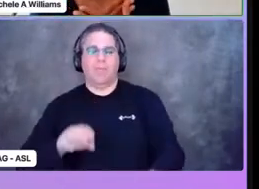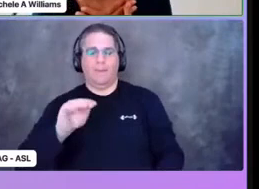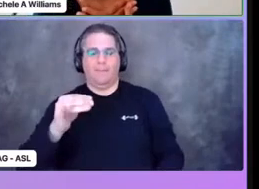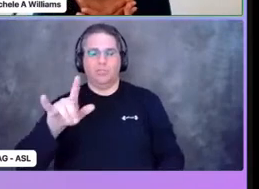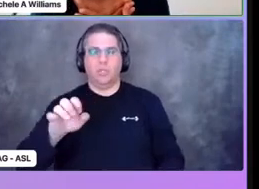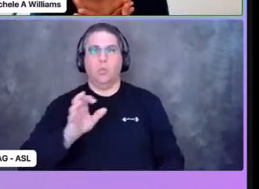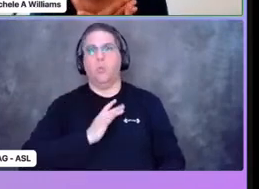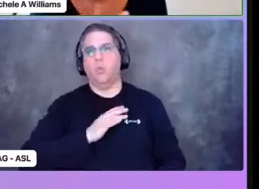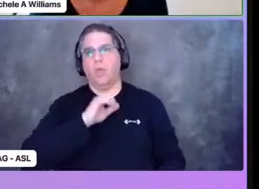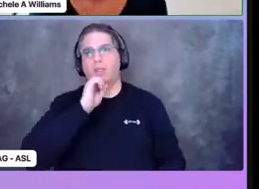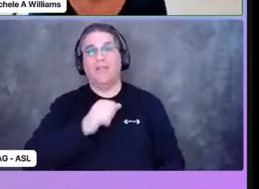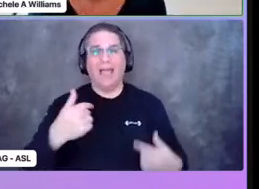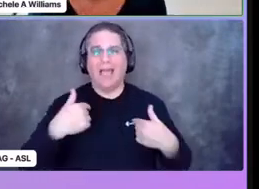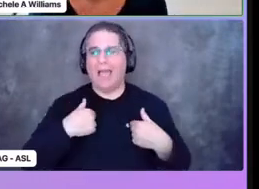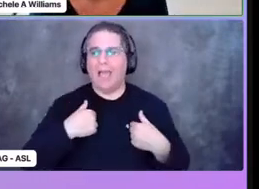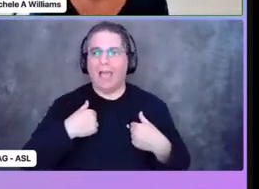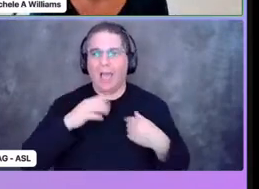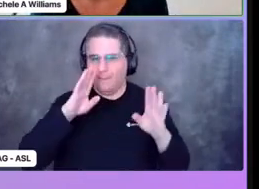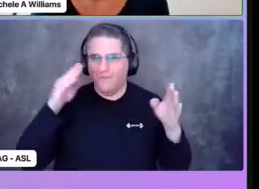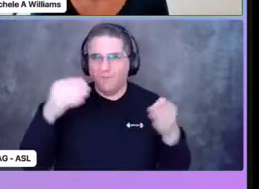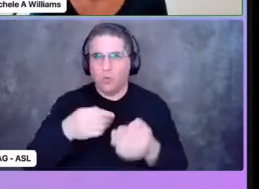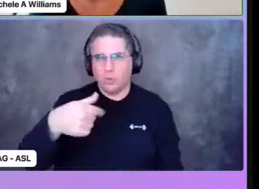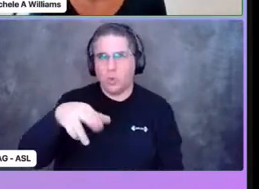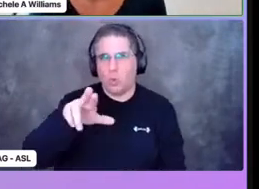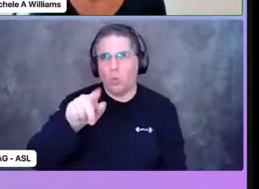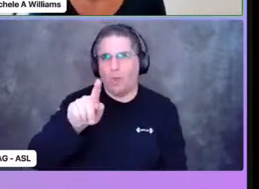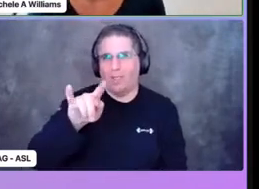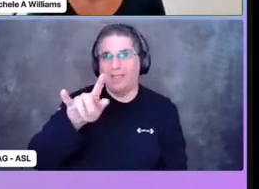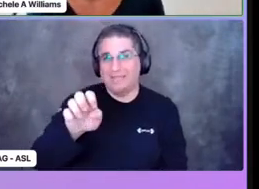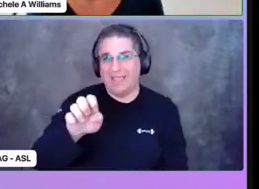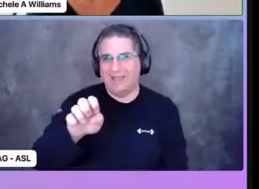example, when two users with quote unquote disabilities be